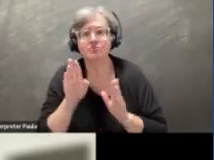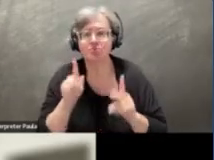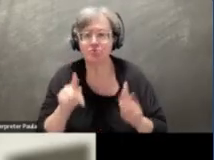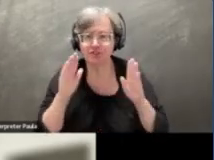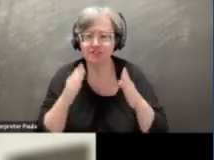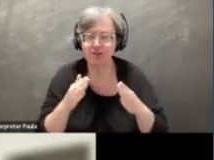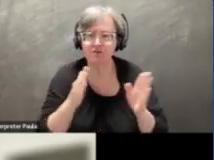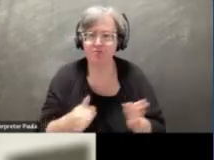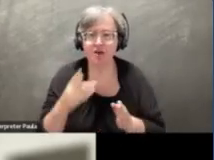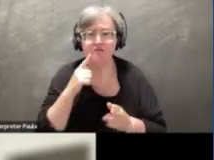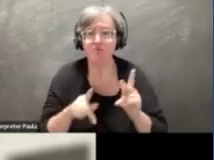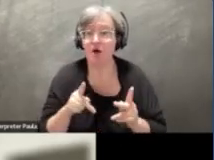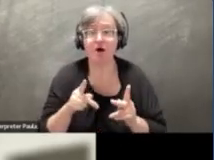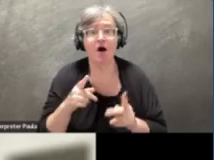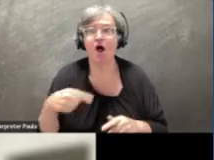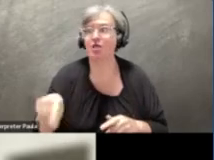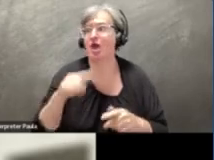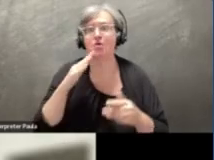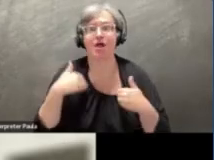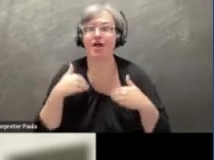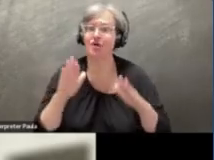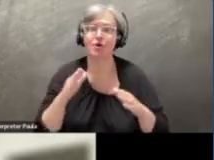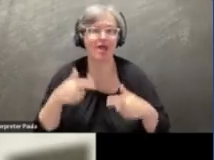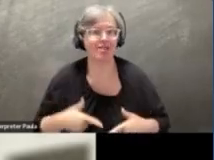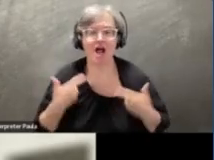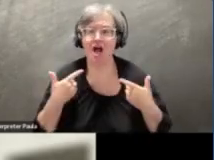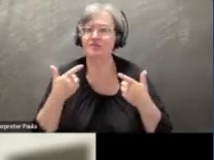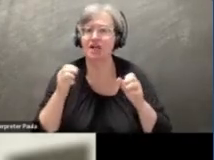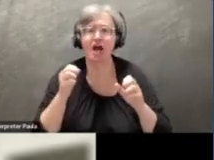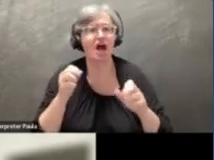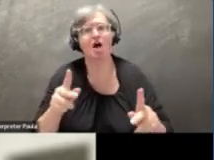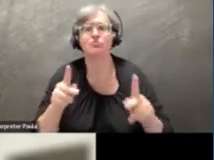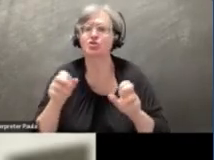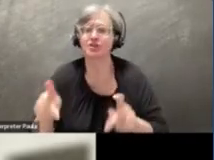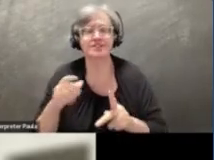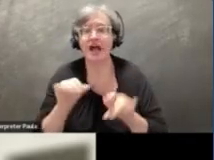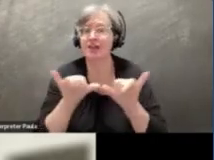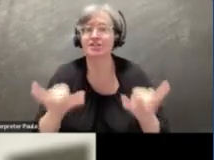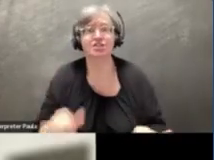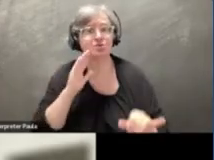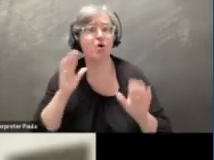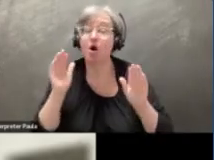great lives, they would have opportunities, and the system would miraculously change. But